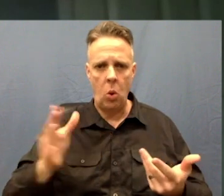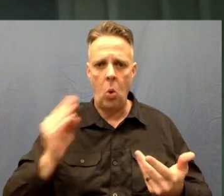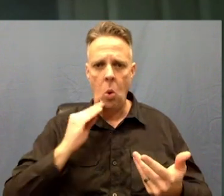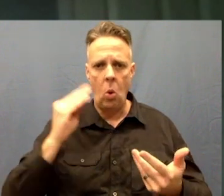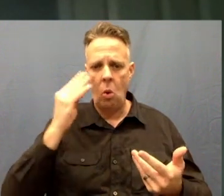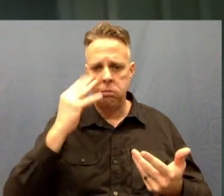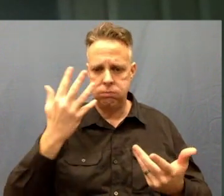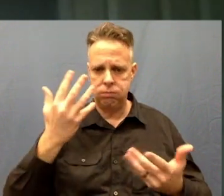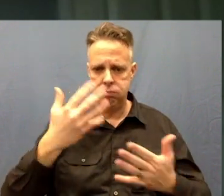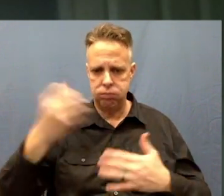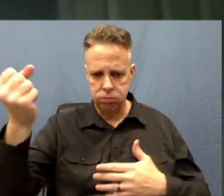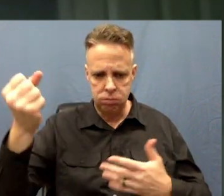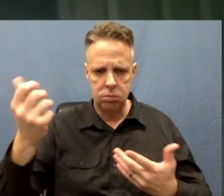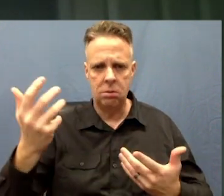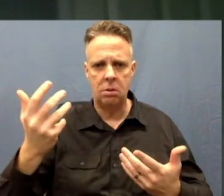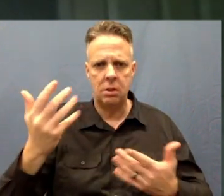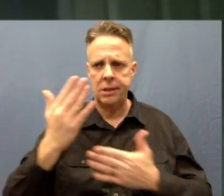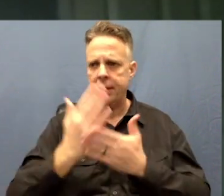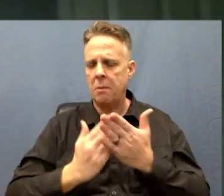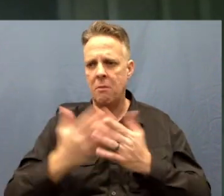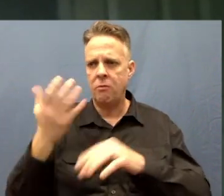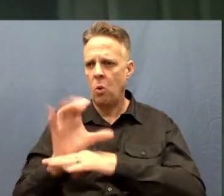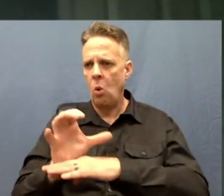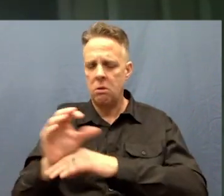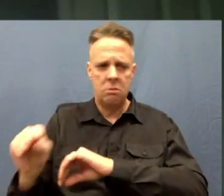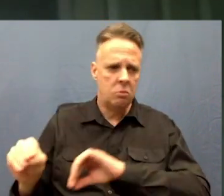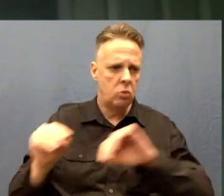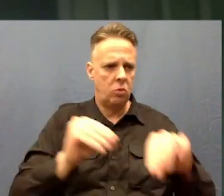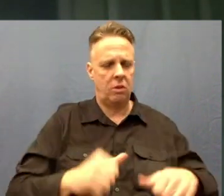HAVE LOST THEIR HOMES AND SOME ARE STAYING WITH RELATIVES. MANY OF THEM, THEY DON'T EVEN HAVE A PLACE TO LIVE.